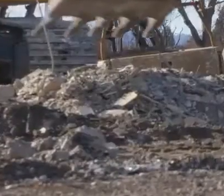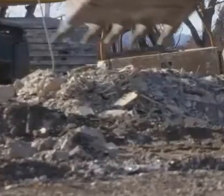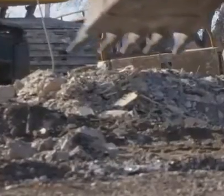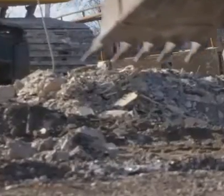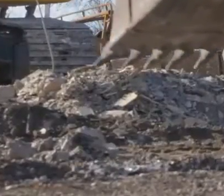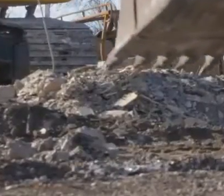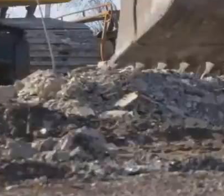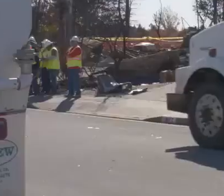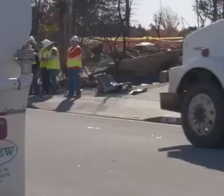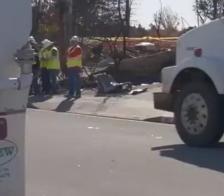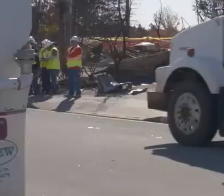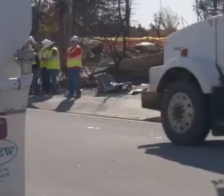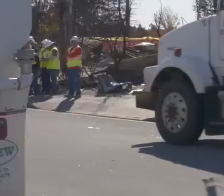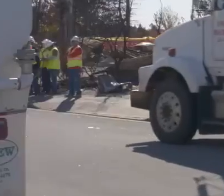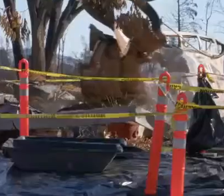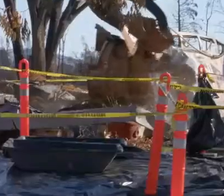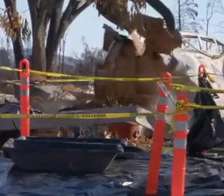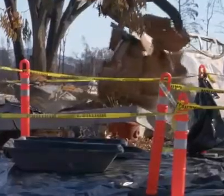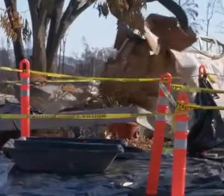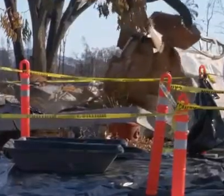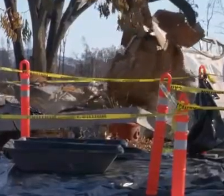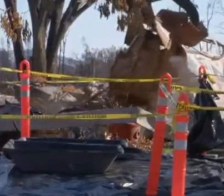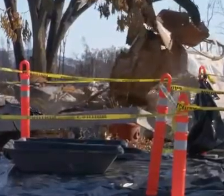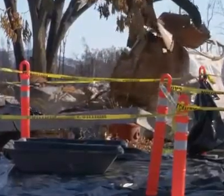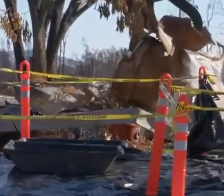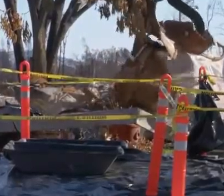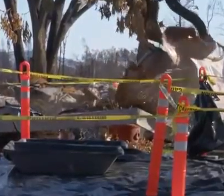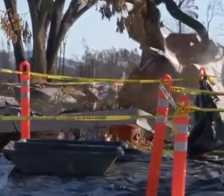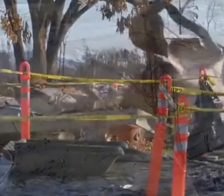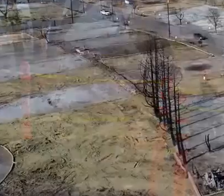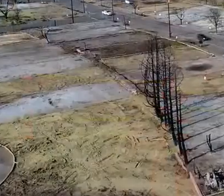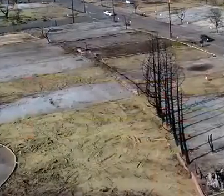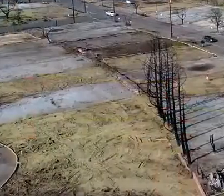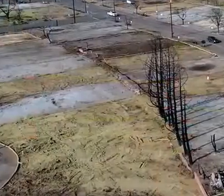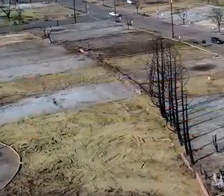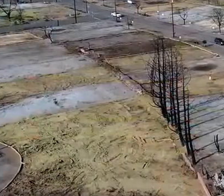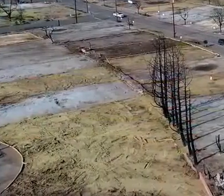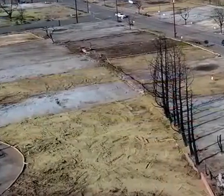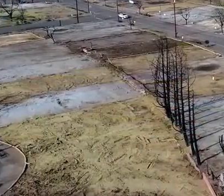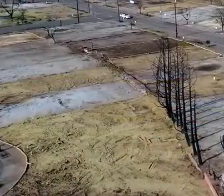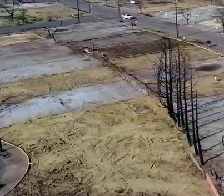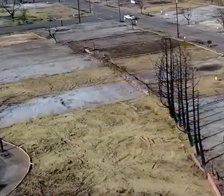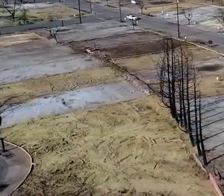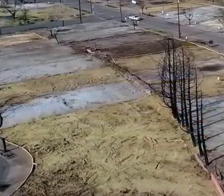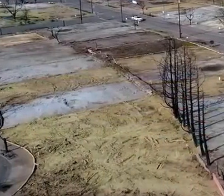We're at 99% complete as of today, having removed 2.2 million tons of debris,